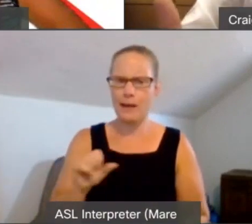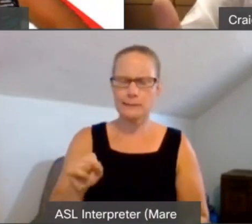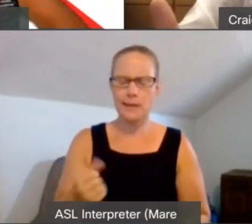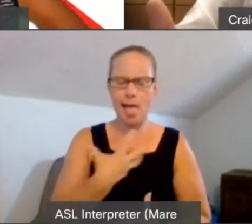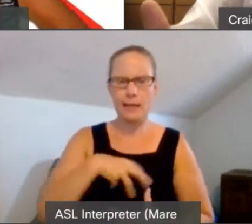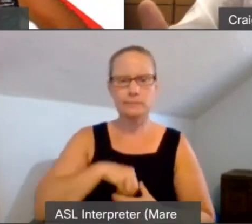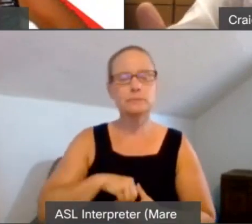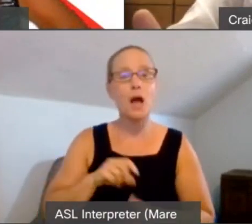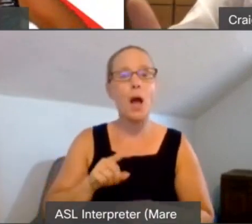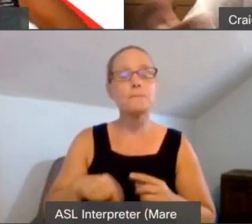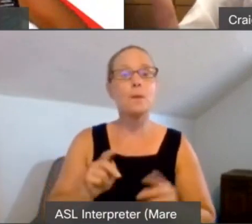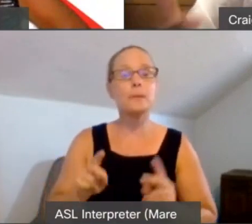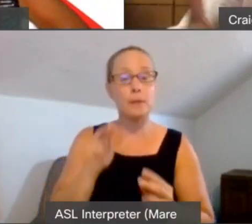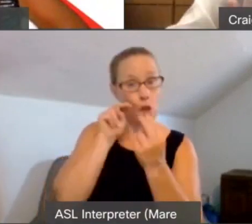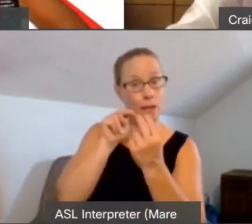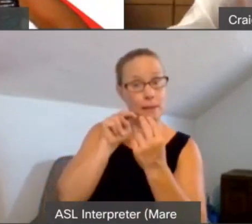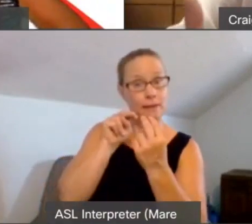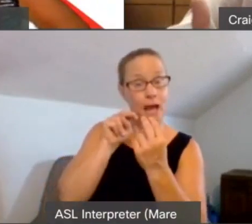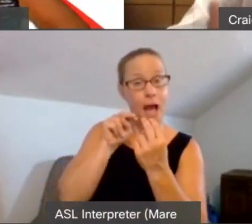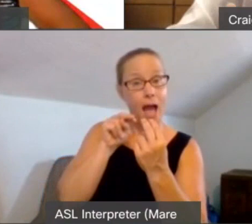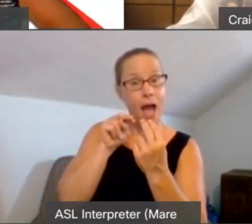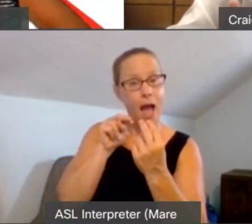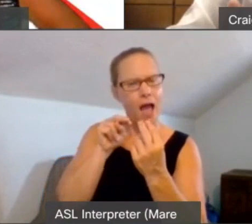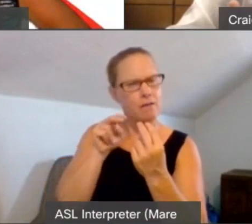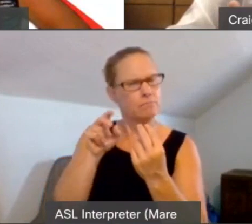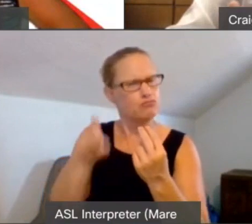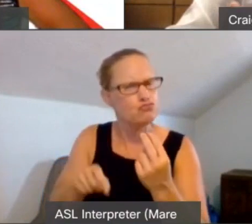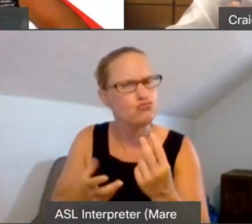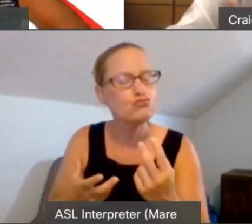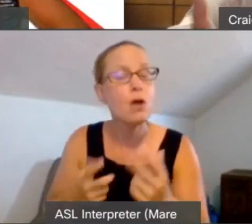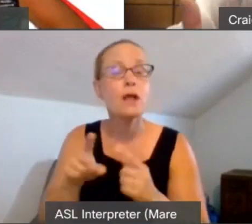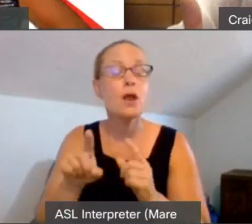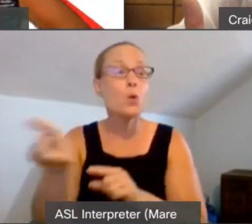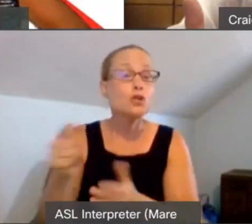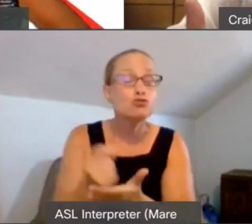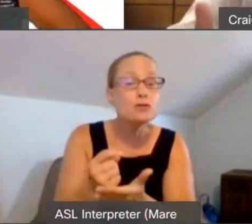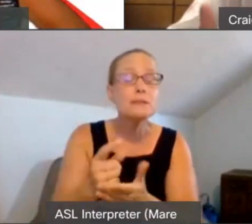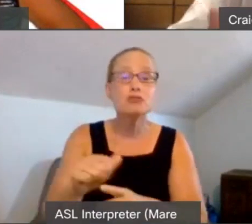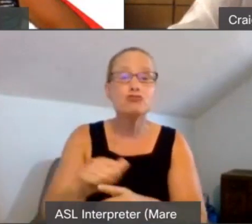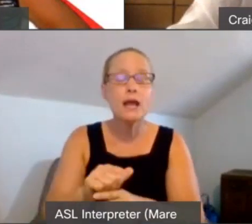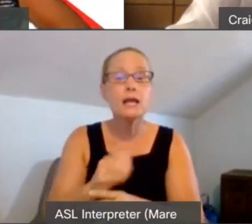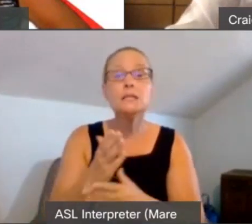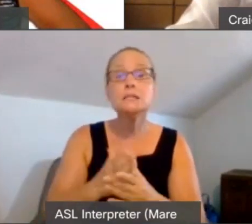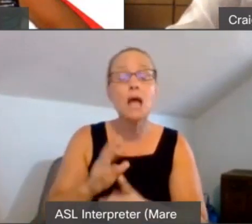in the eye and then I've been to treatments and trainings that in certain cultures it's the ultimate sign of respect